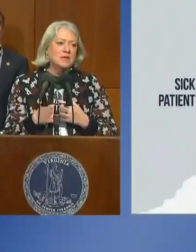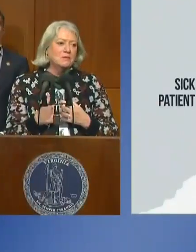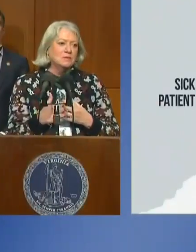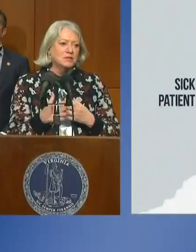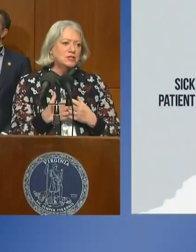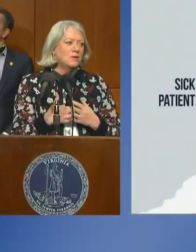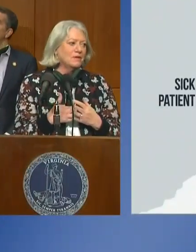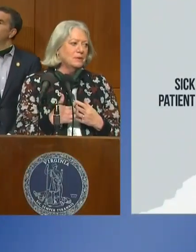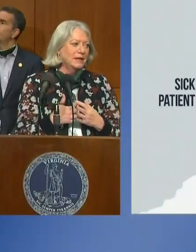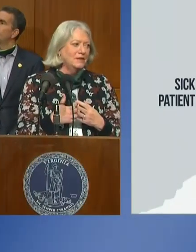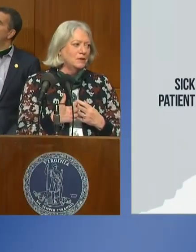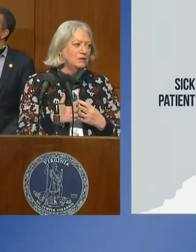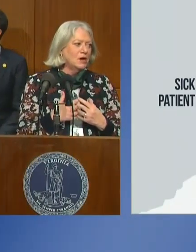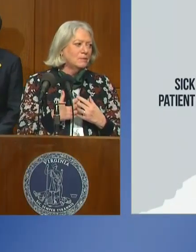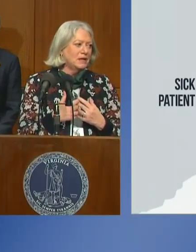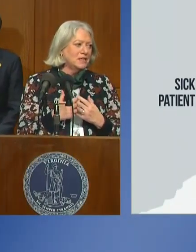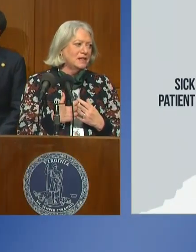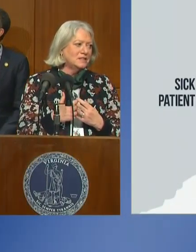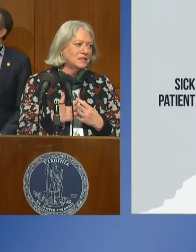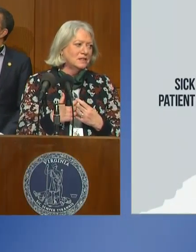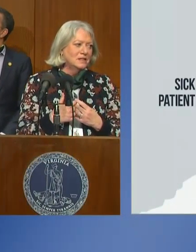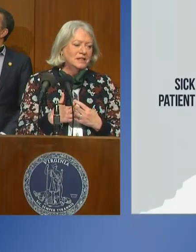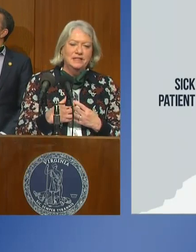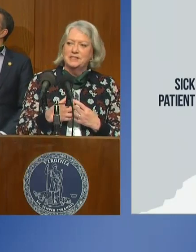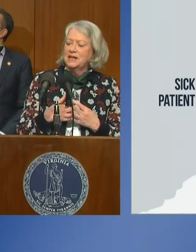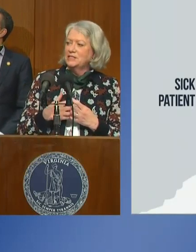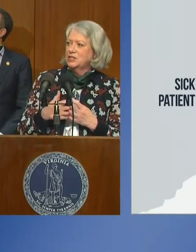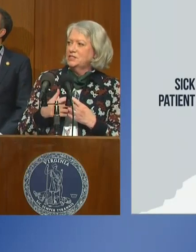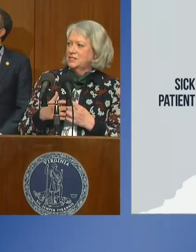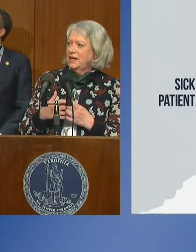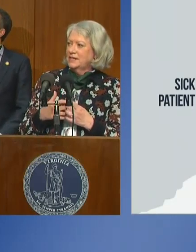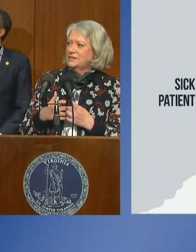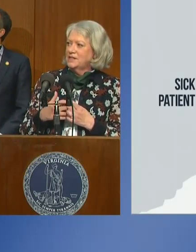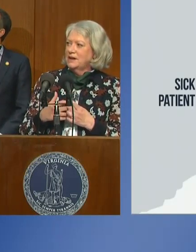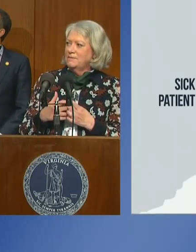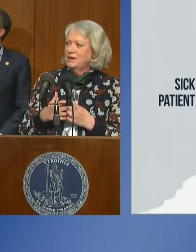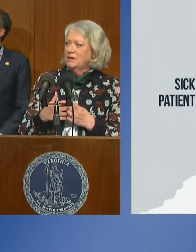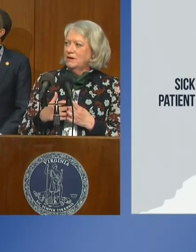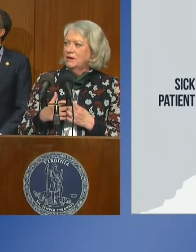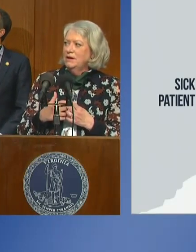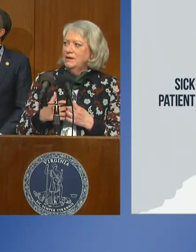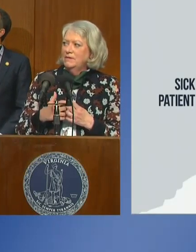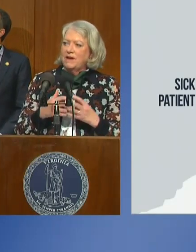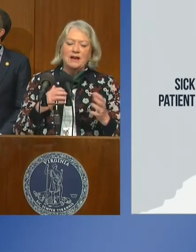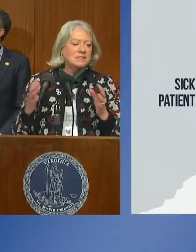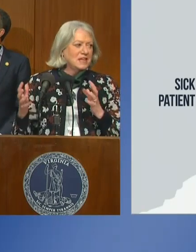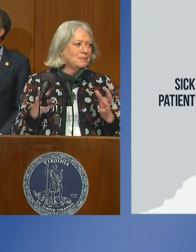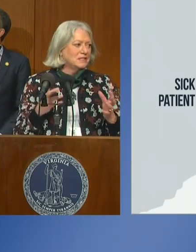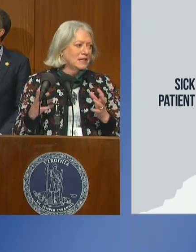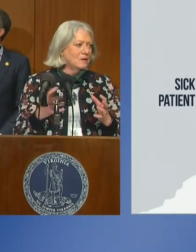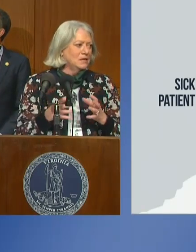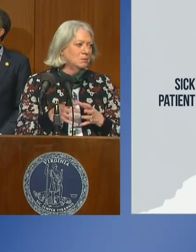CAN SEE- THIS IS JUST SORT OF THE BEST WAY I THINK TO BE ABLE TO SHOW EVERYBODY THAT WHEN YOU